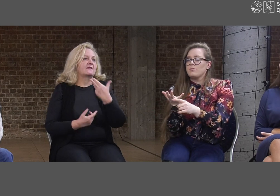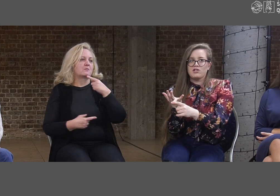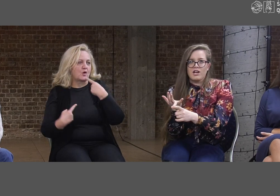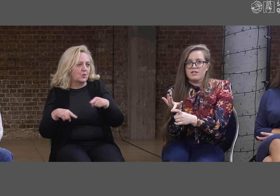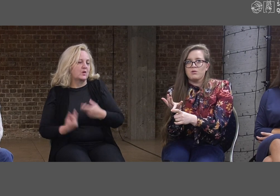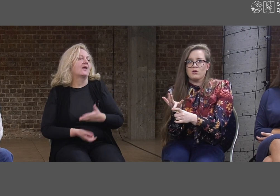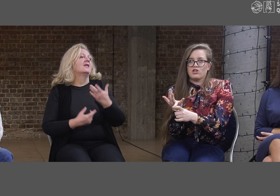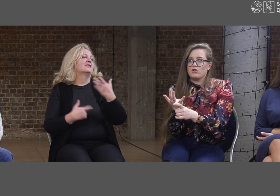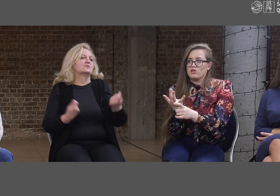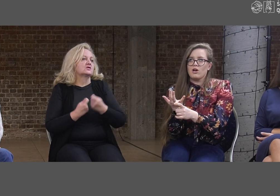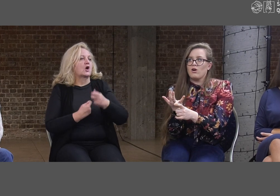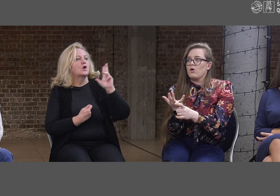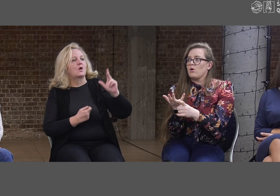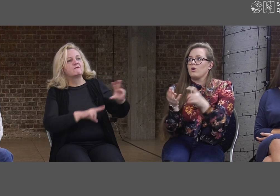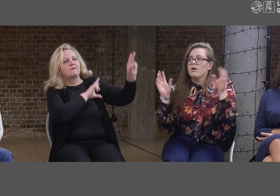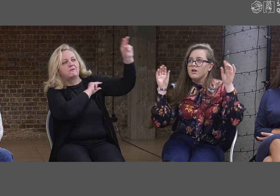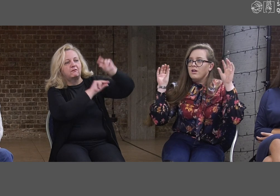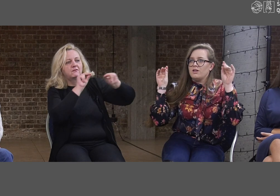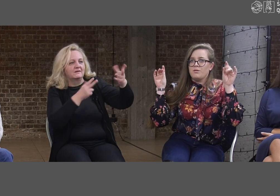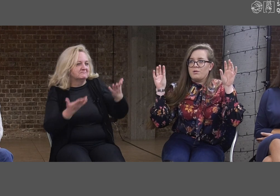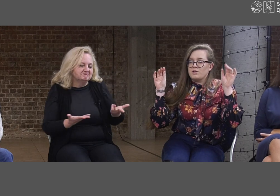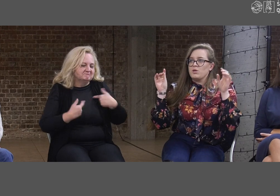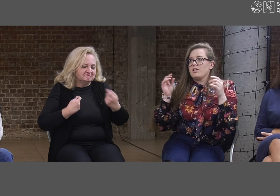It doesn't bother me, that someone around me is working